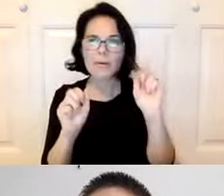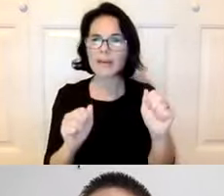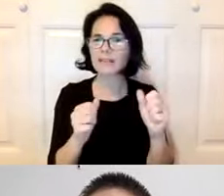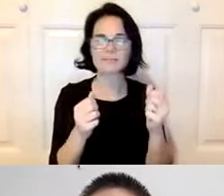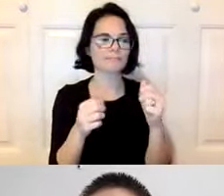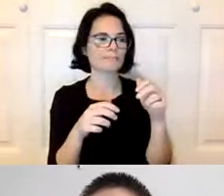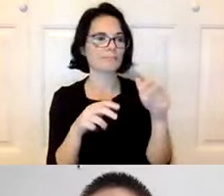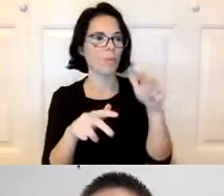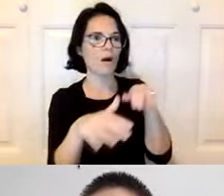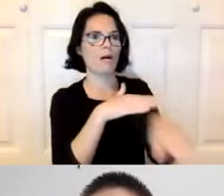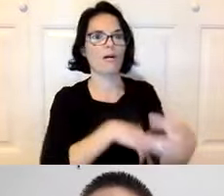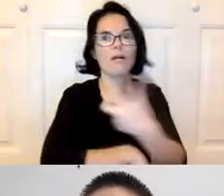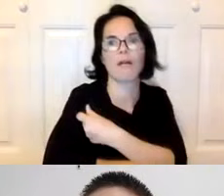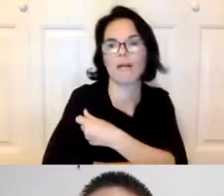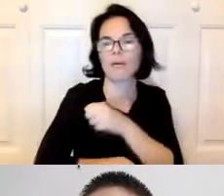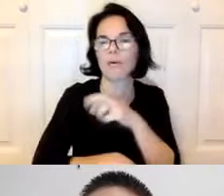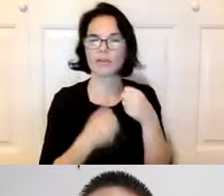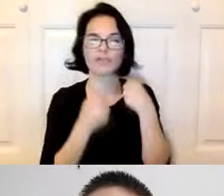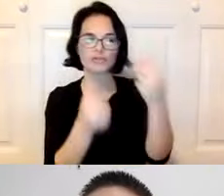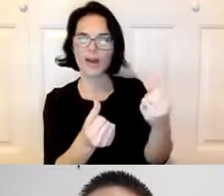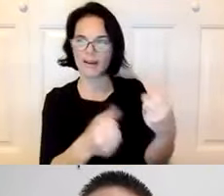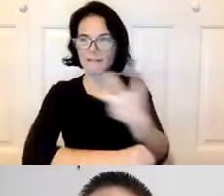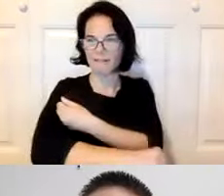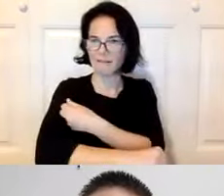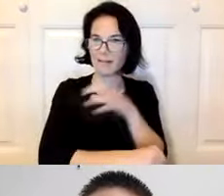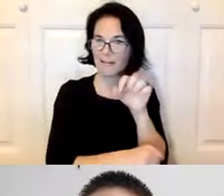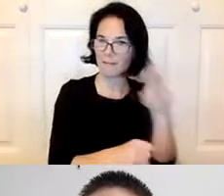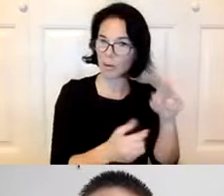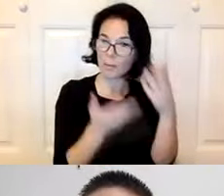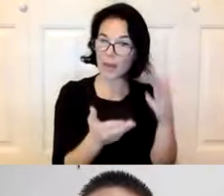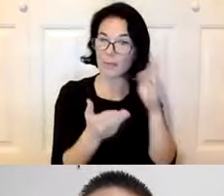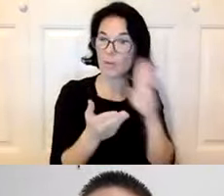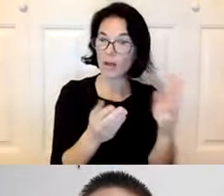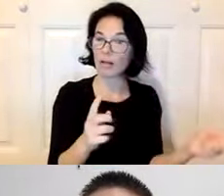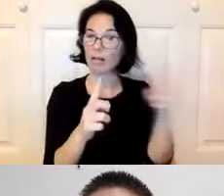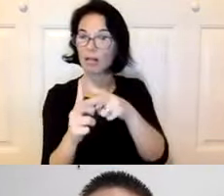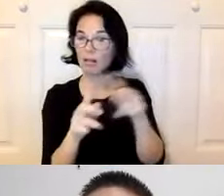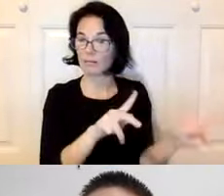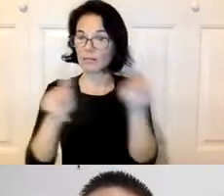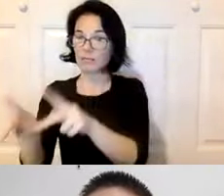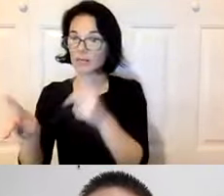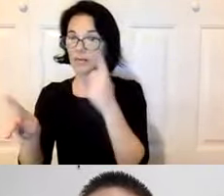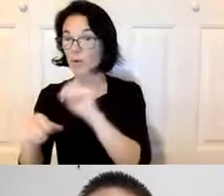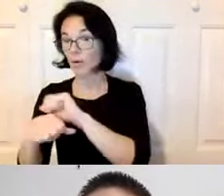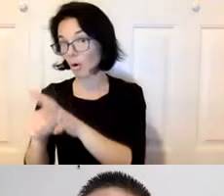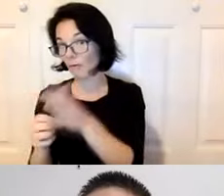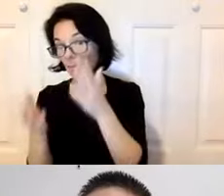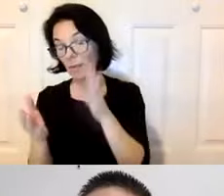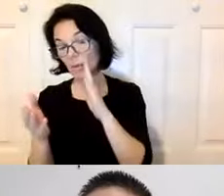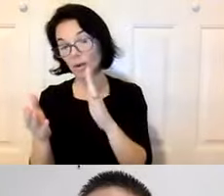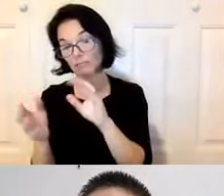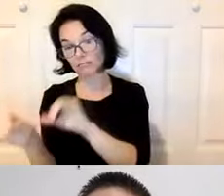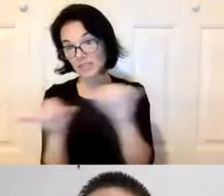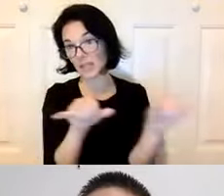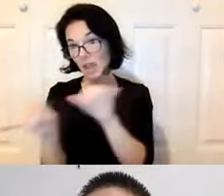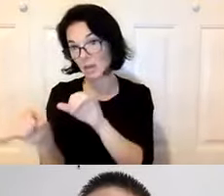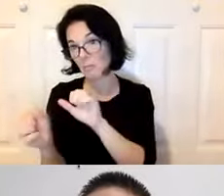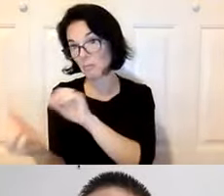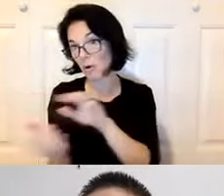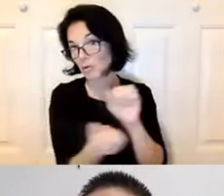that might be a model for how the COVID vaccines can also start going out, so more people can be trained